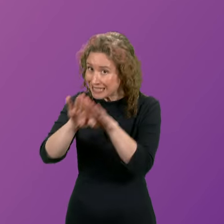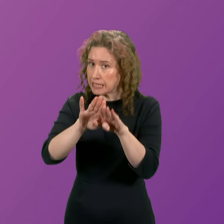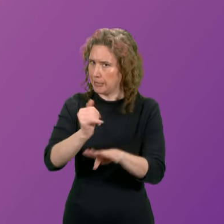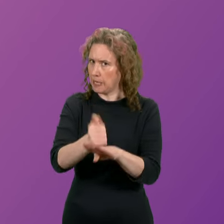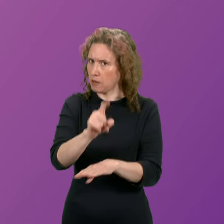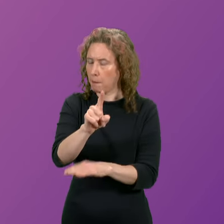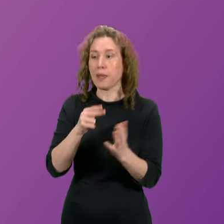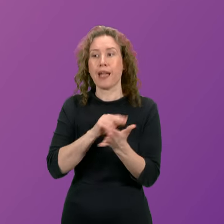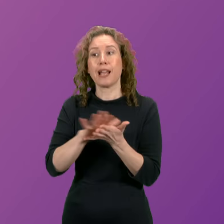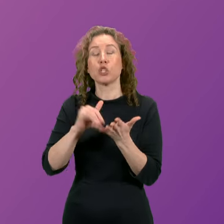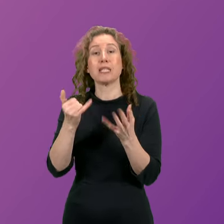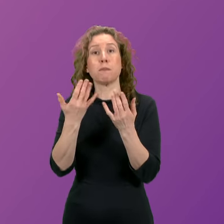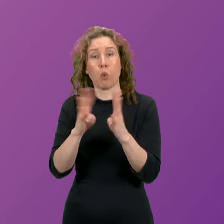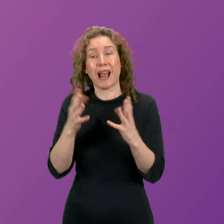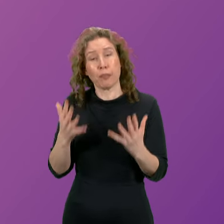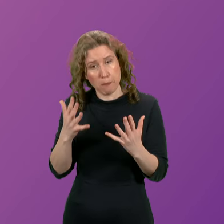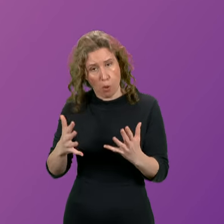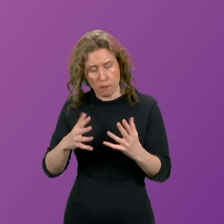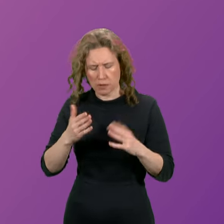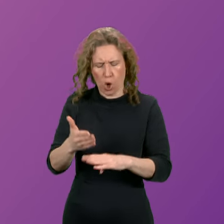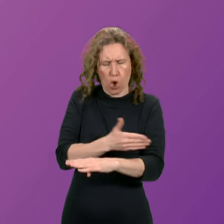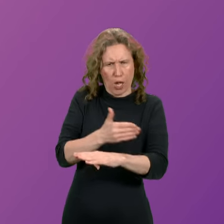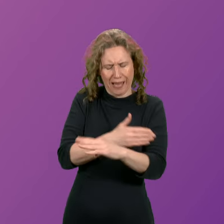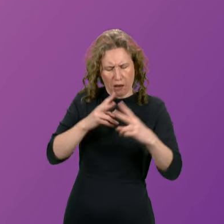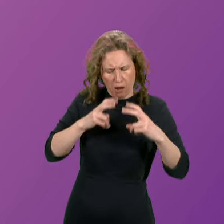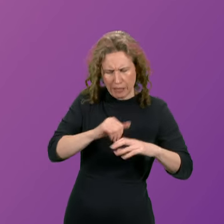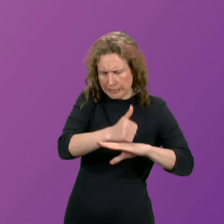boards are currently in the initial phases of implementing PLGF testing,